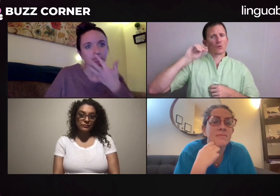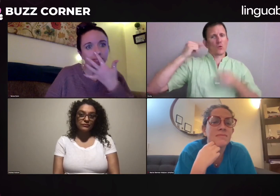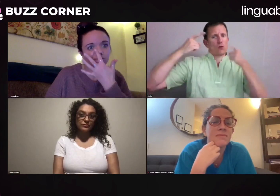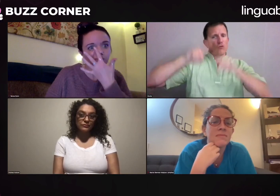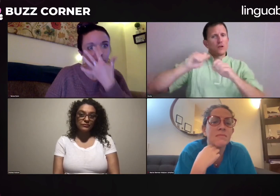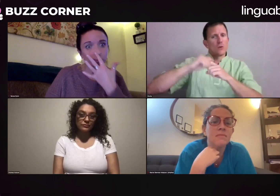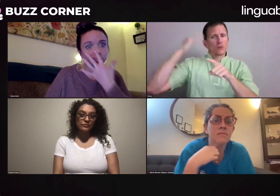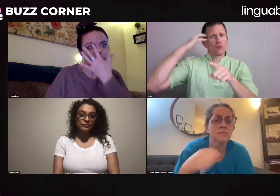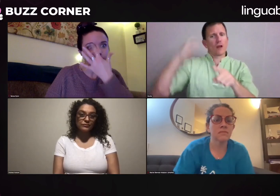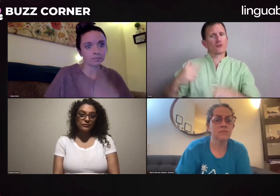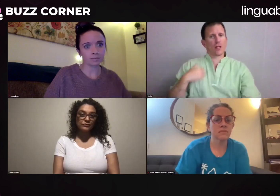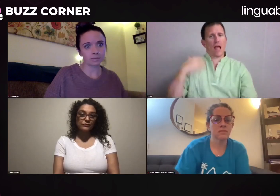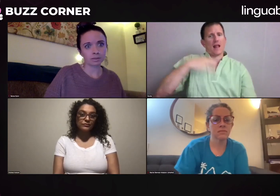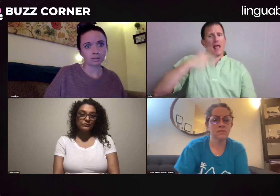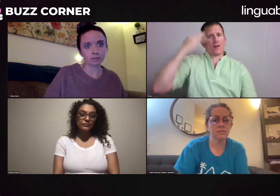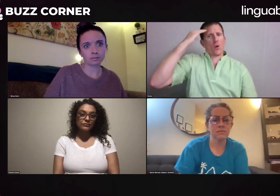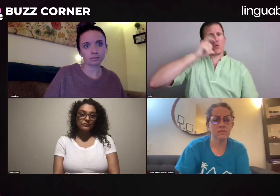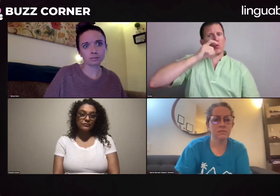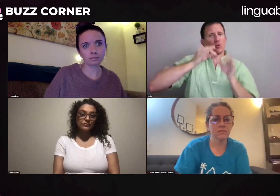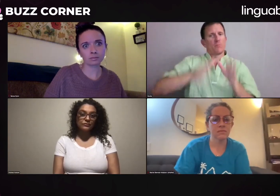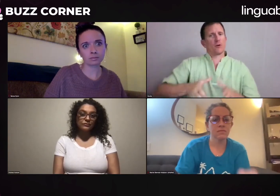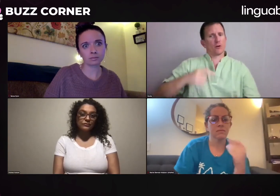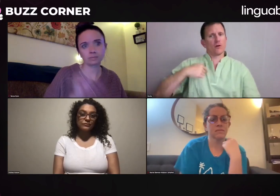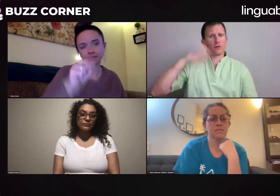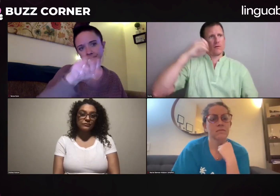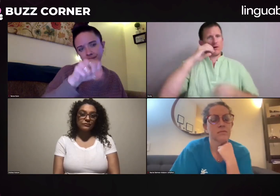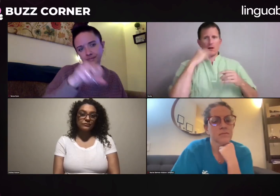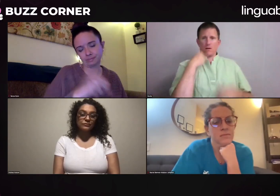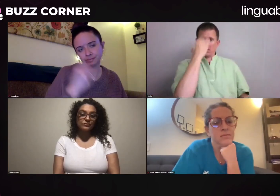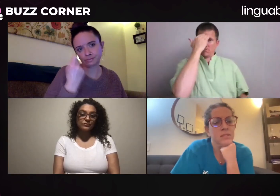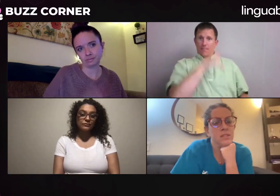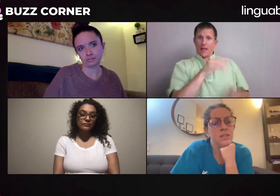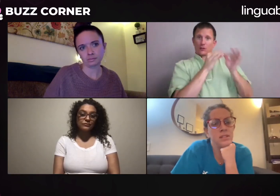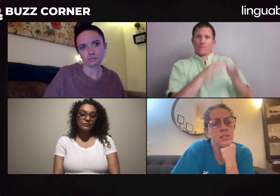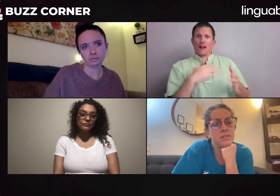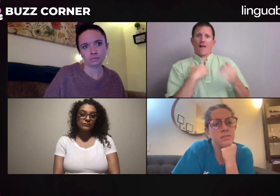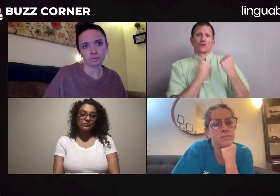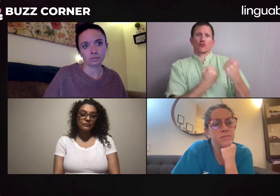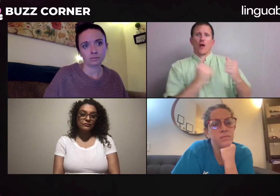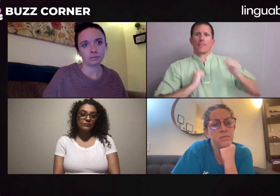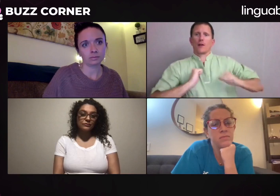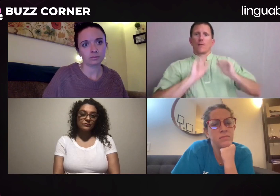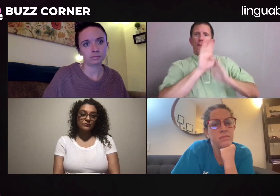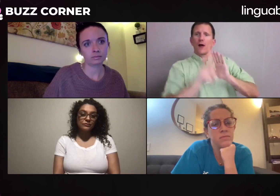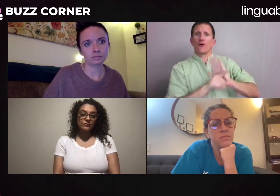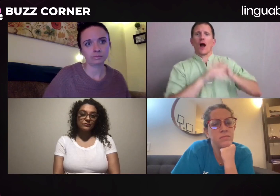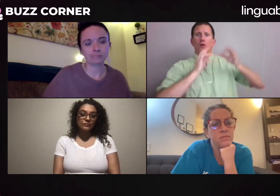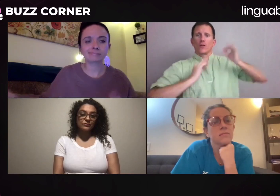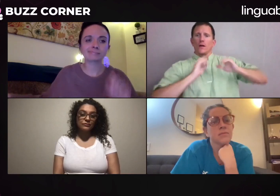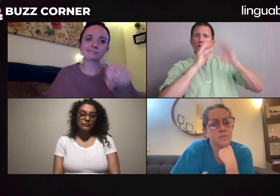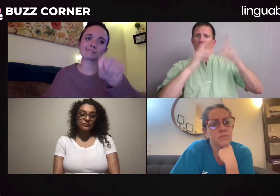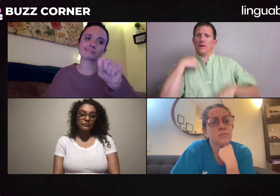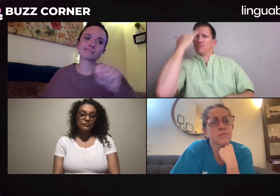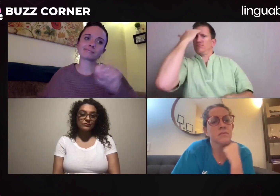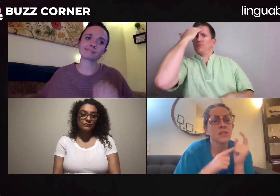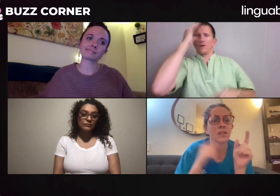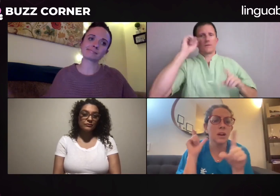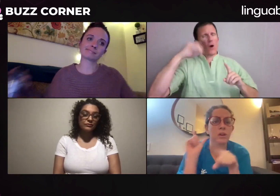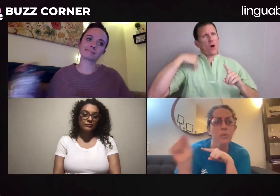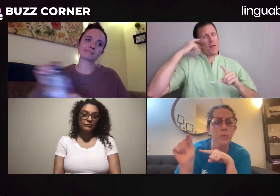I agree with Rachel. I like knowing who the interpreter is. If I know that the interpreter has strong theater background, I know their skills. I like having that in mind.